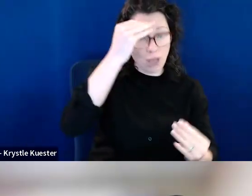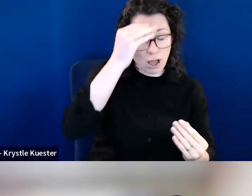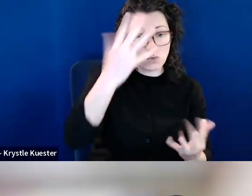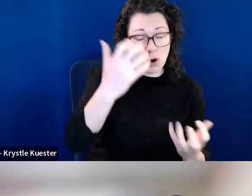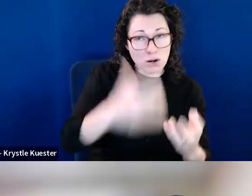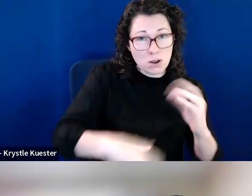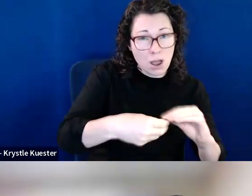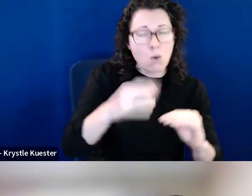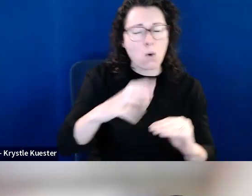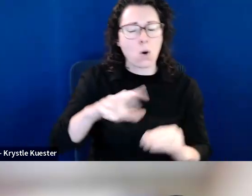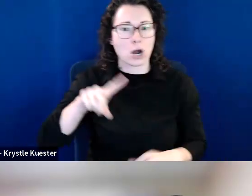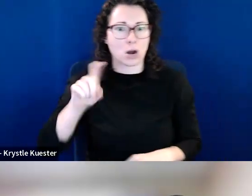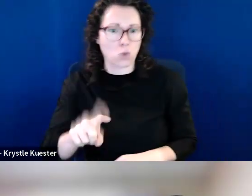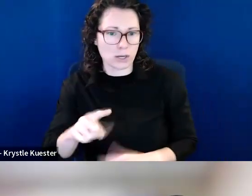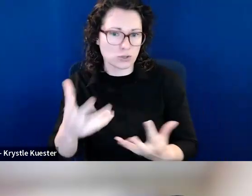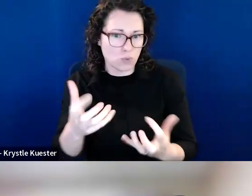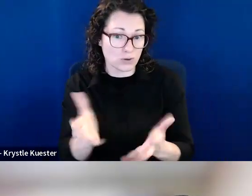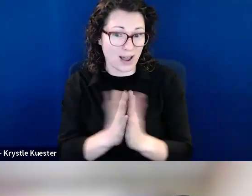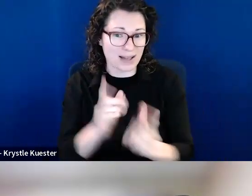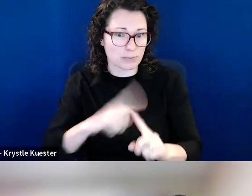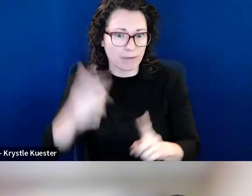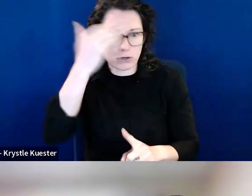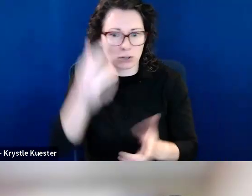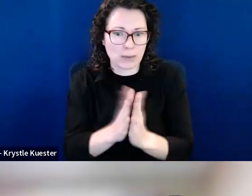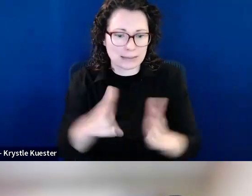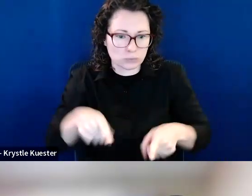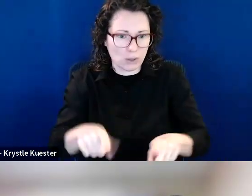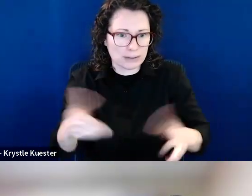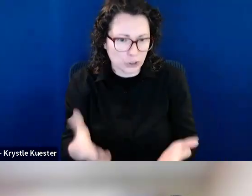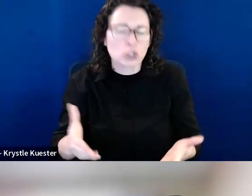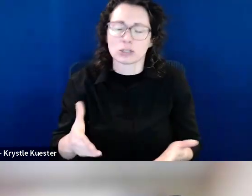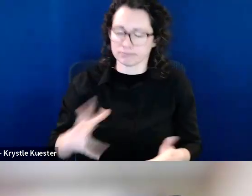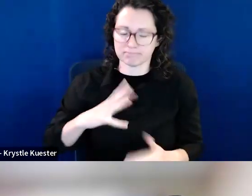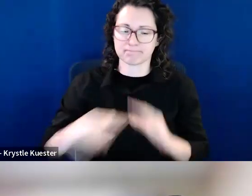just didn't occur to you right in this moment, you can reach out and you'll get a response. Um,